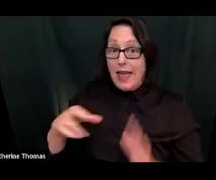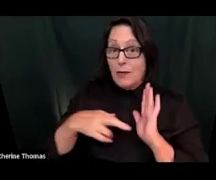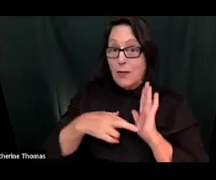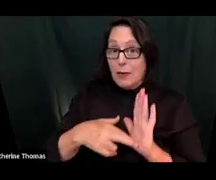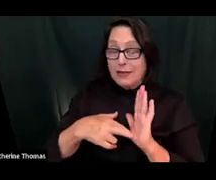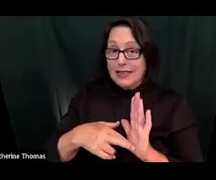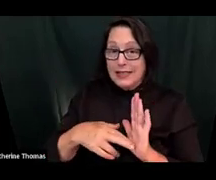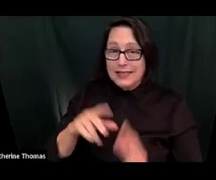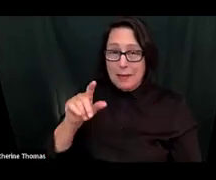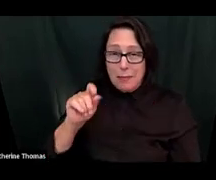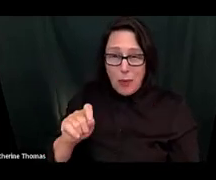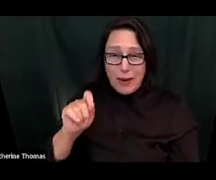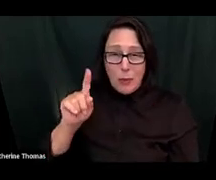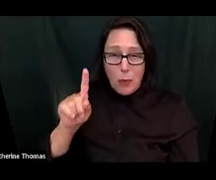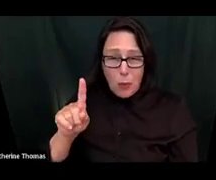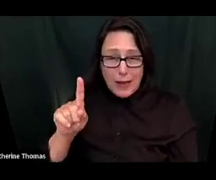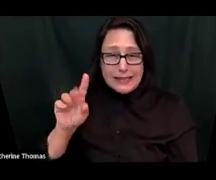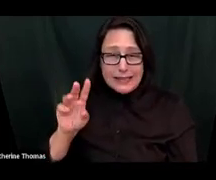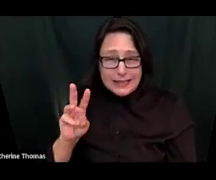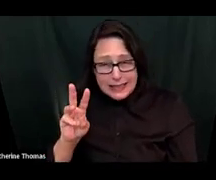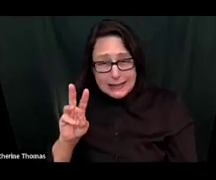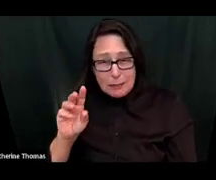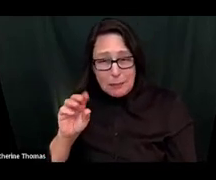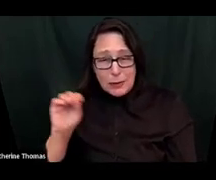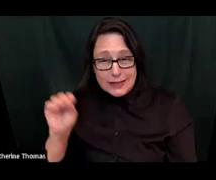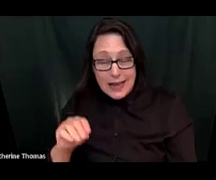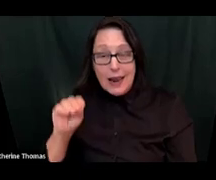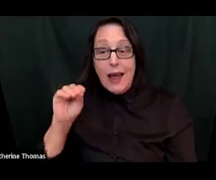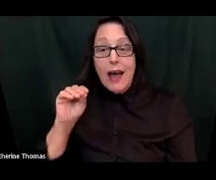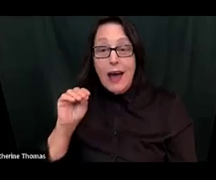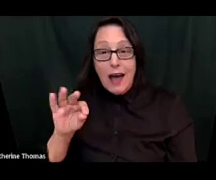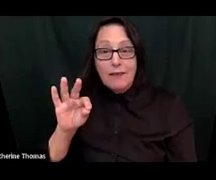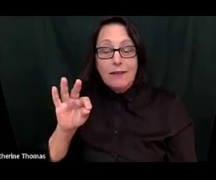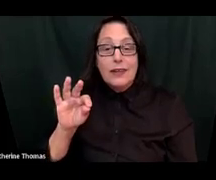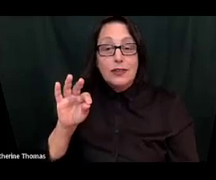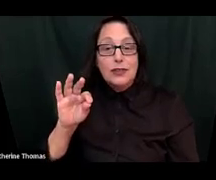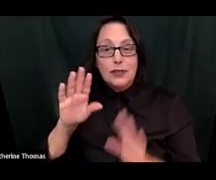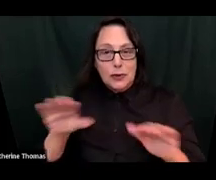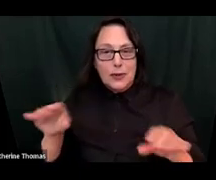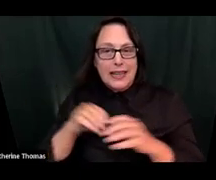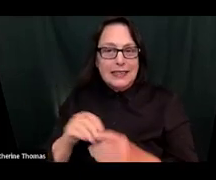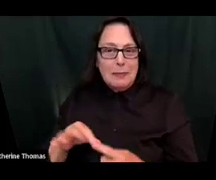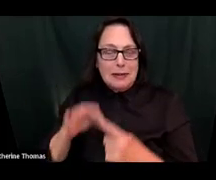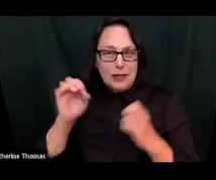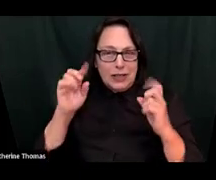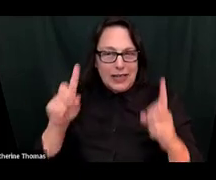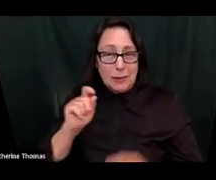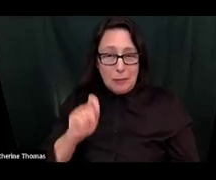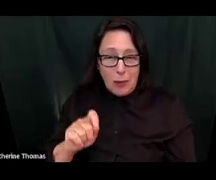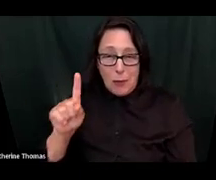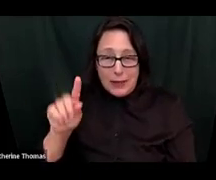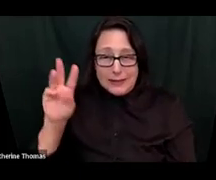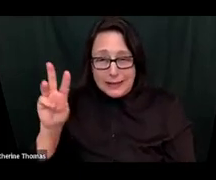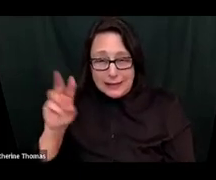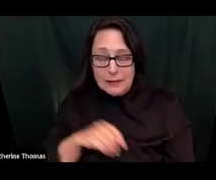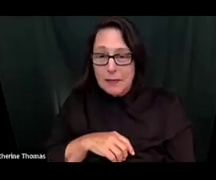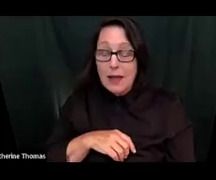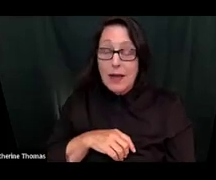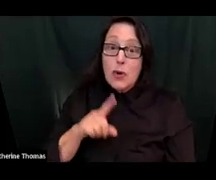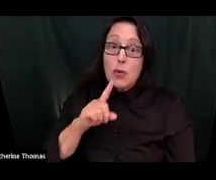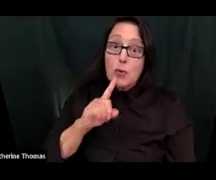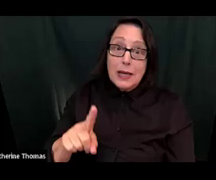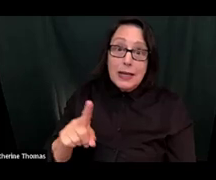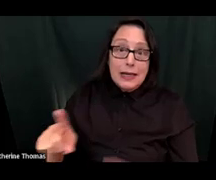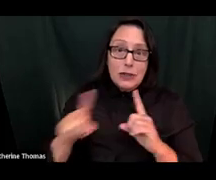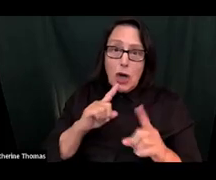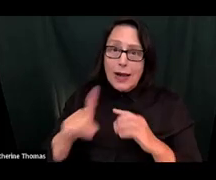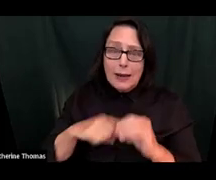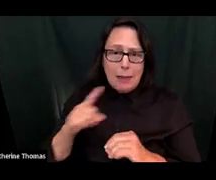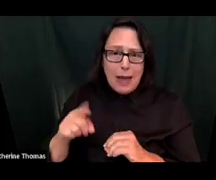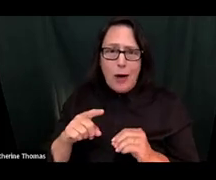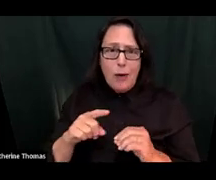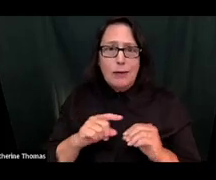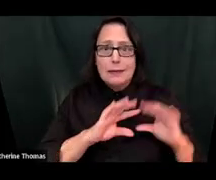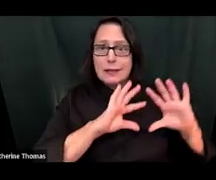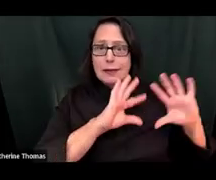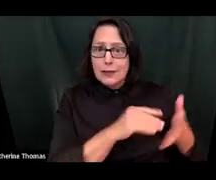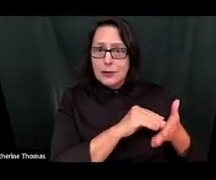represents 6% of children in special education. So we're talking about a very small group of